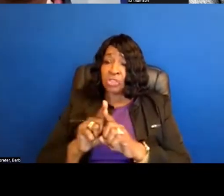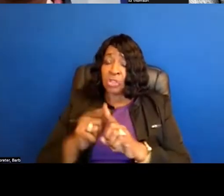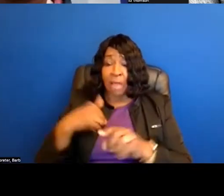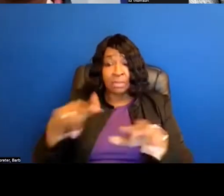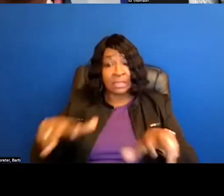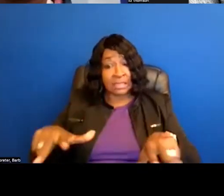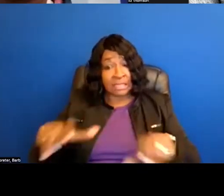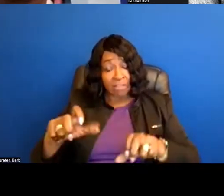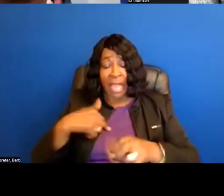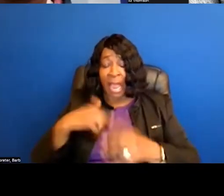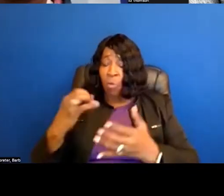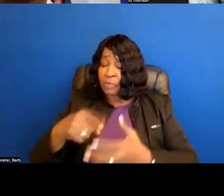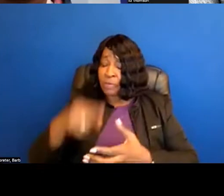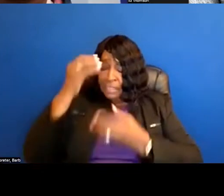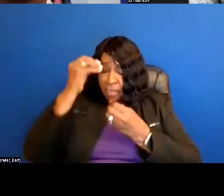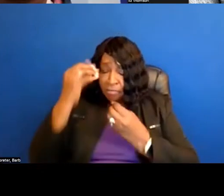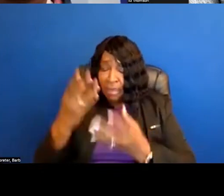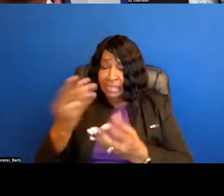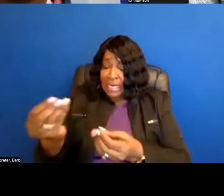to give us some stake in the game